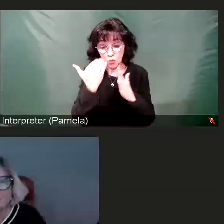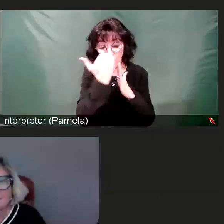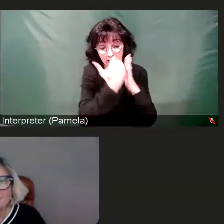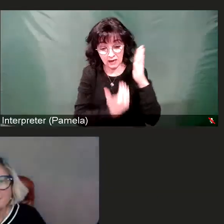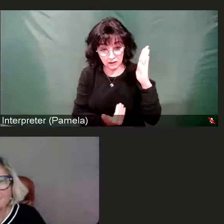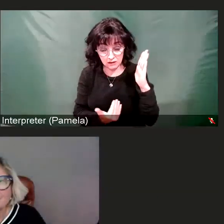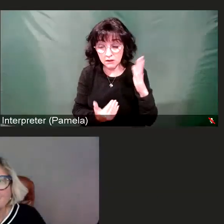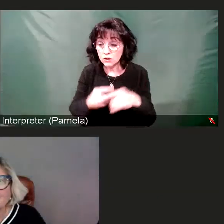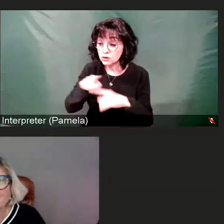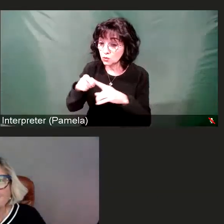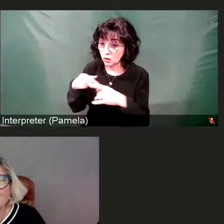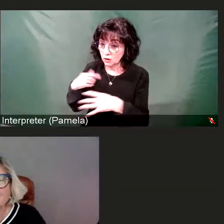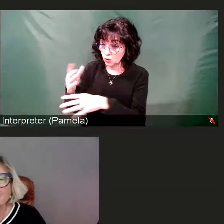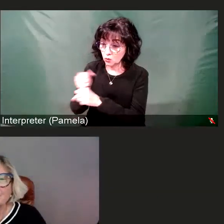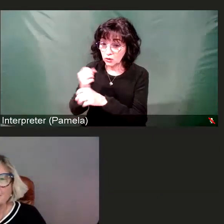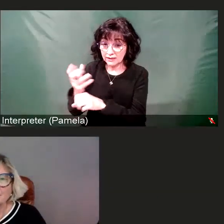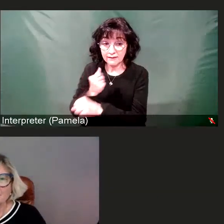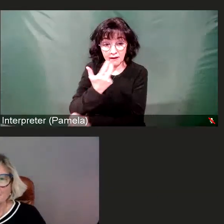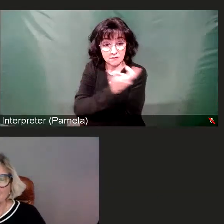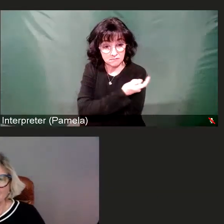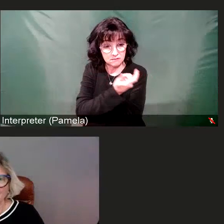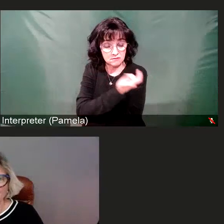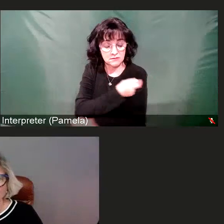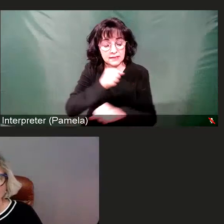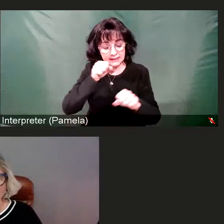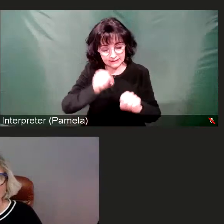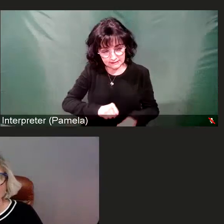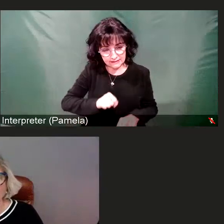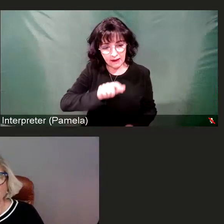order to get vaccine into as many people who want it.